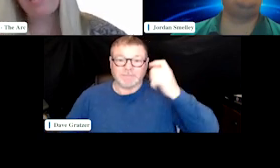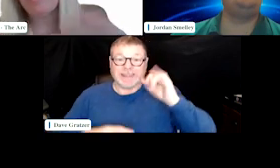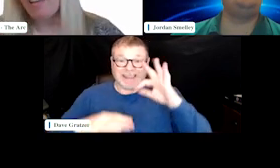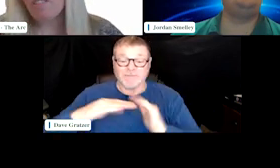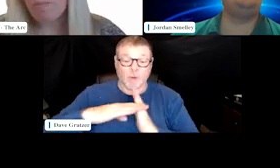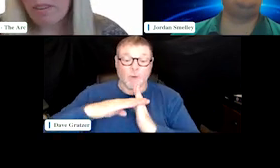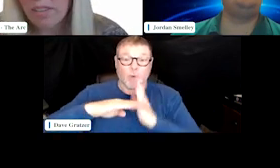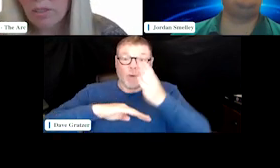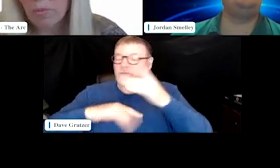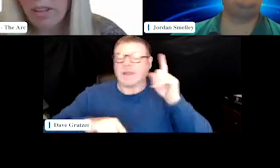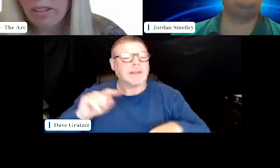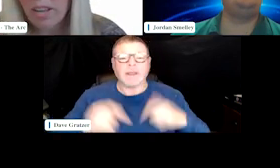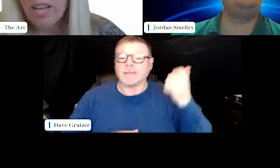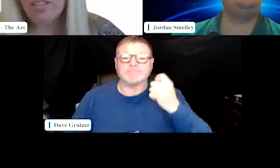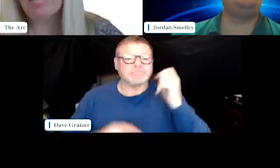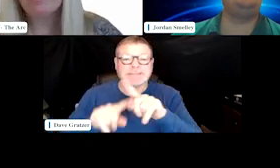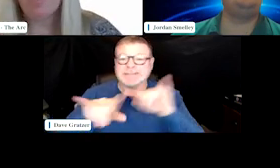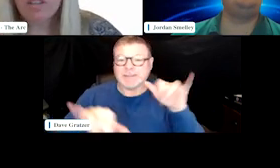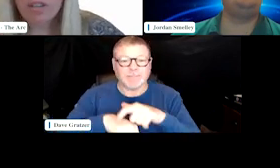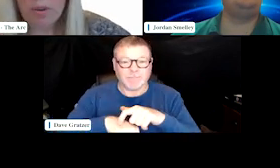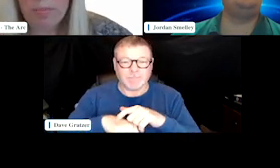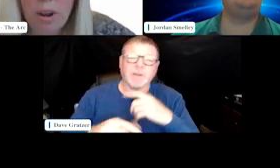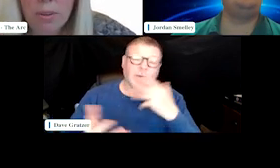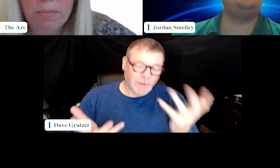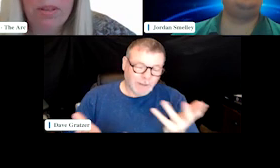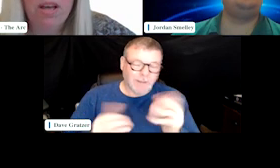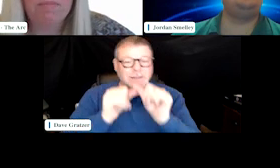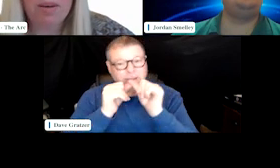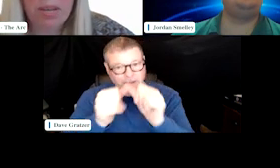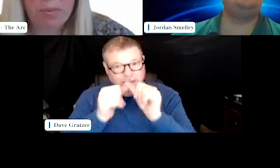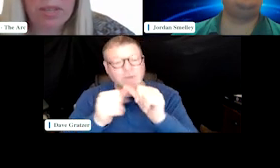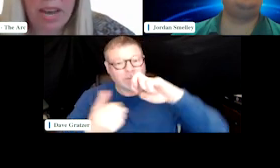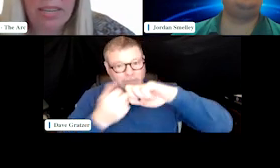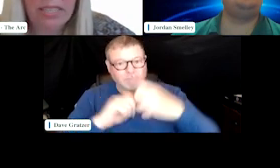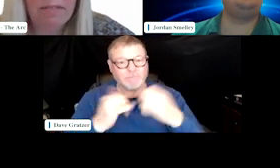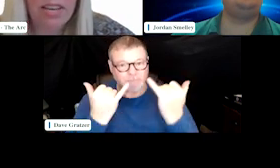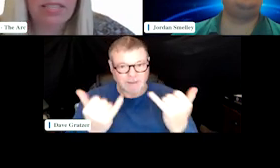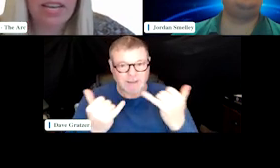then they can't have their benefits as well. So that's an ongoing problem that people with IDD face